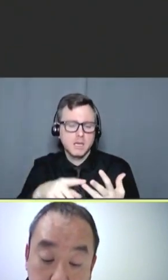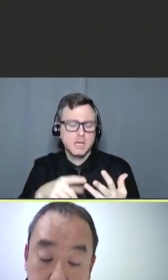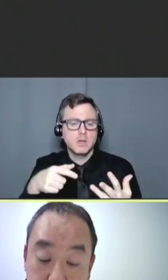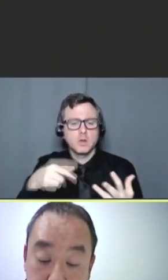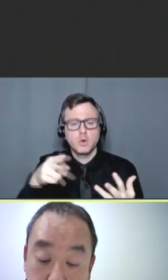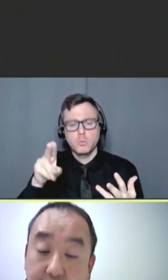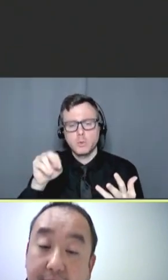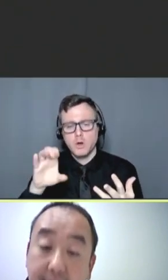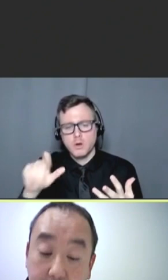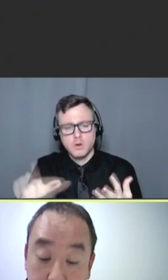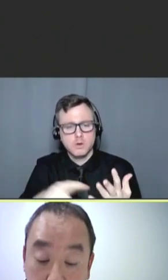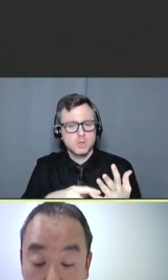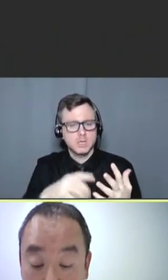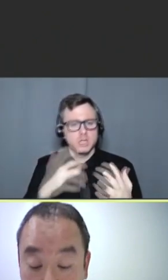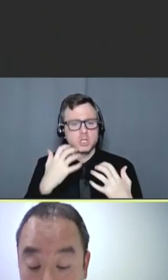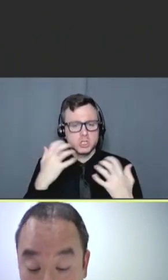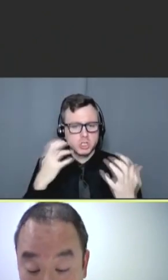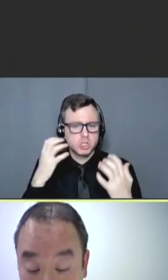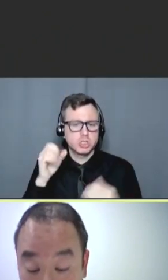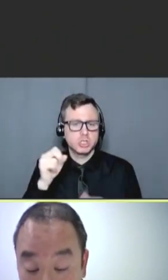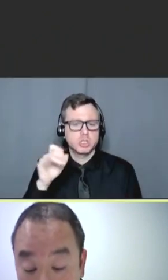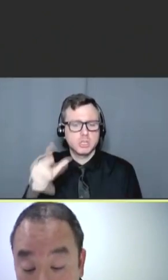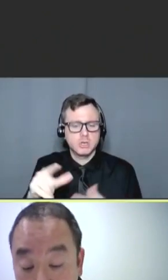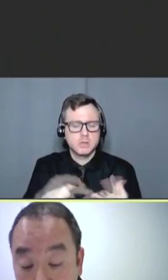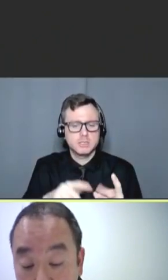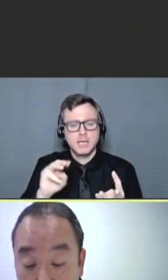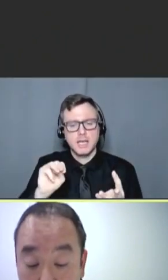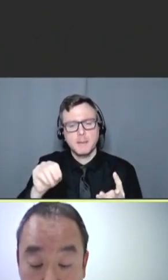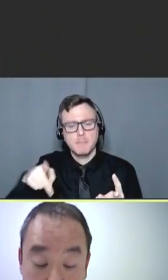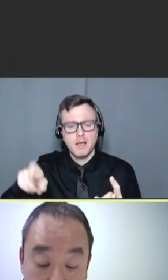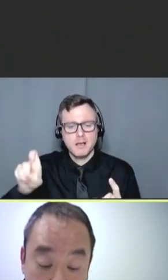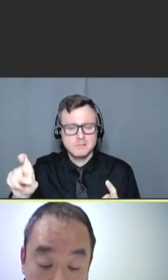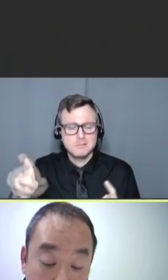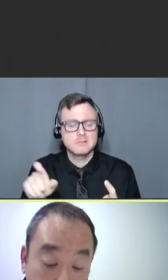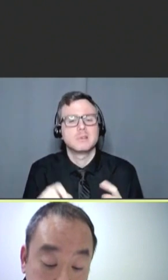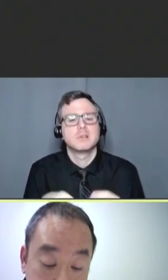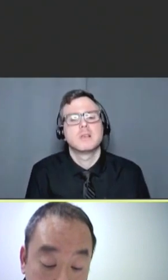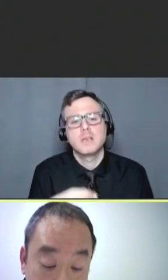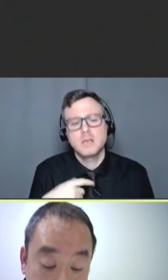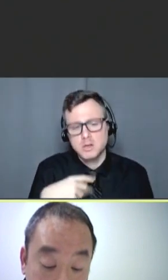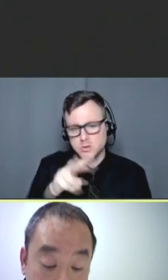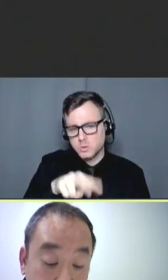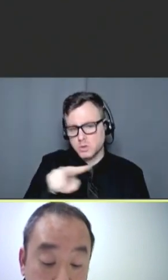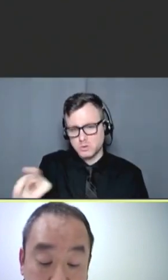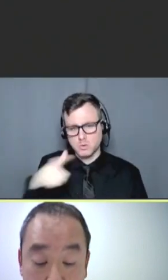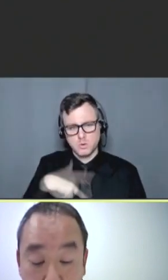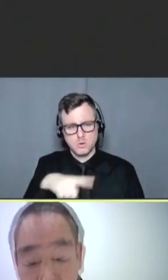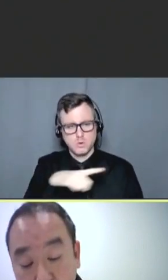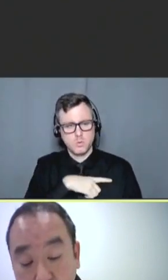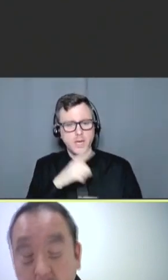shingle vaccine, as well as Mpox. In 2022, Weldin [phonetic sp] identified some missed opportunities